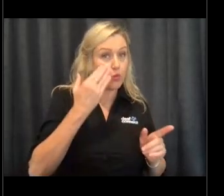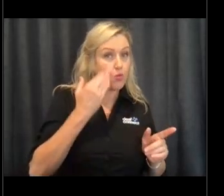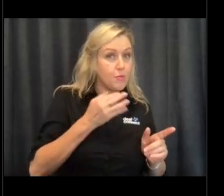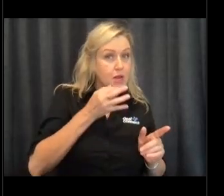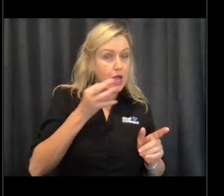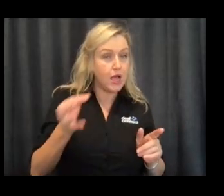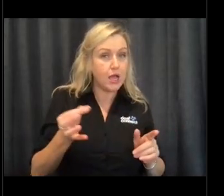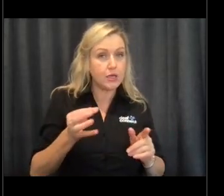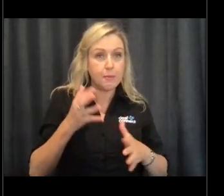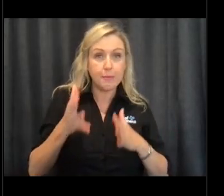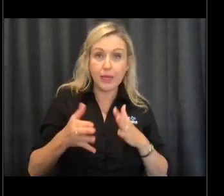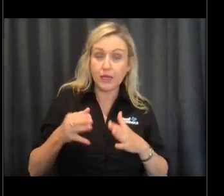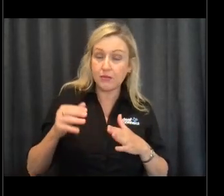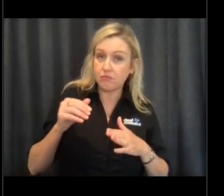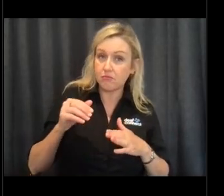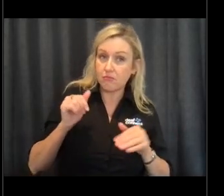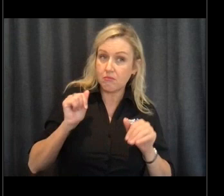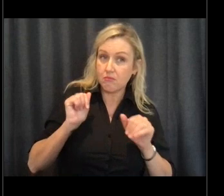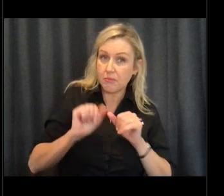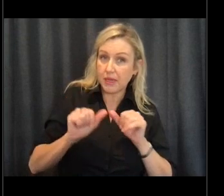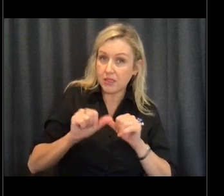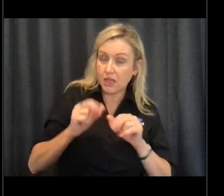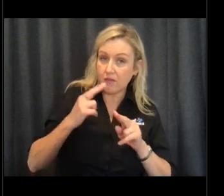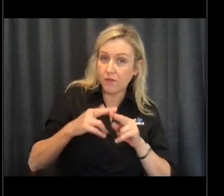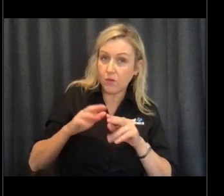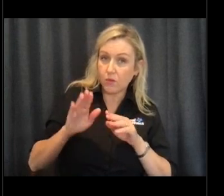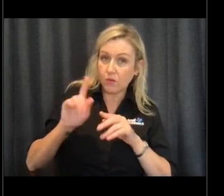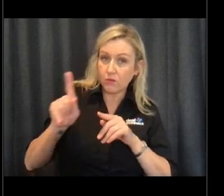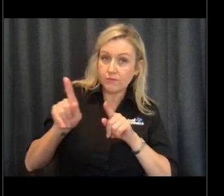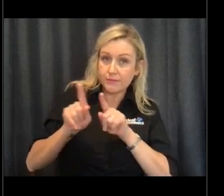insurer if you have the work done, is that true?